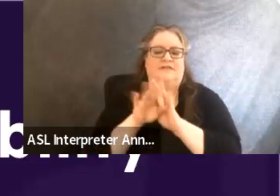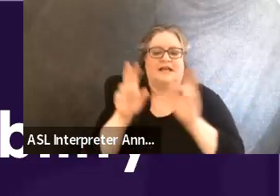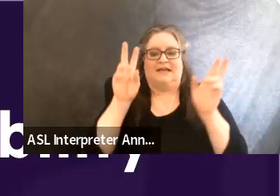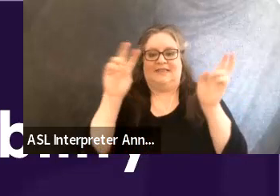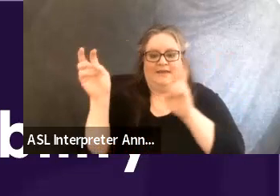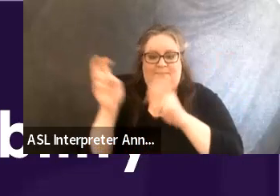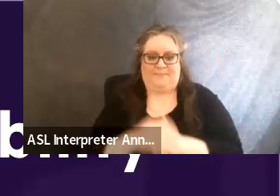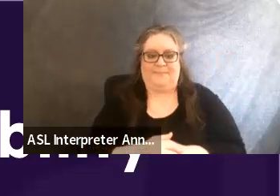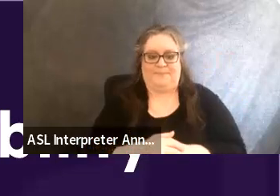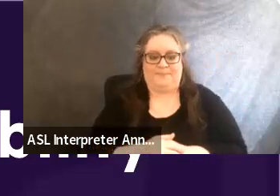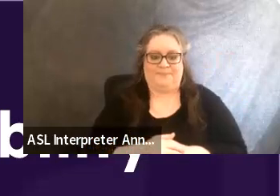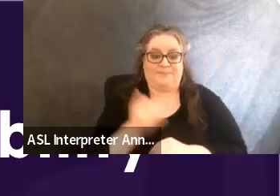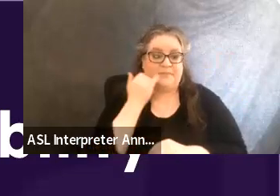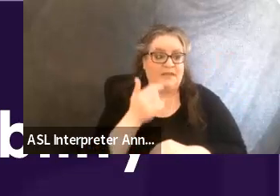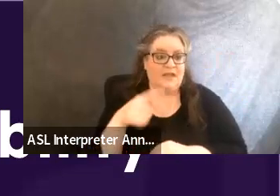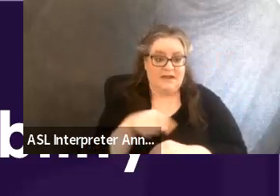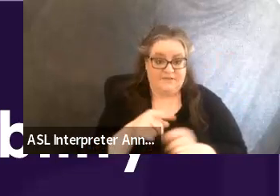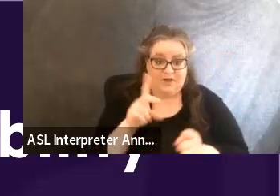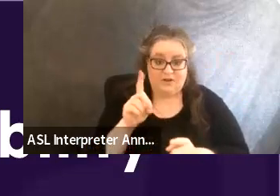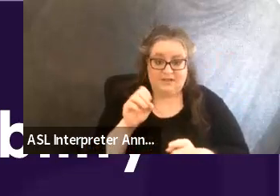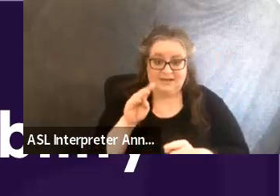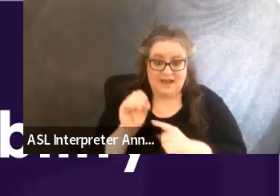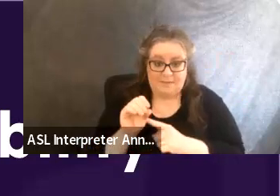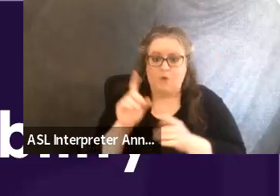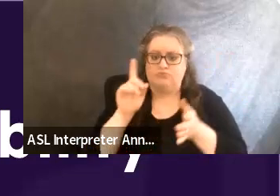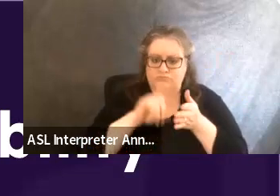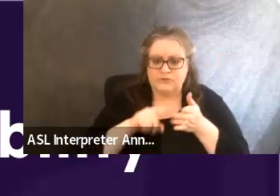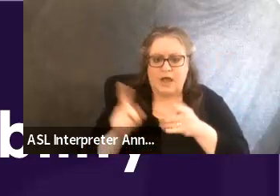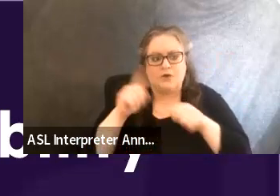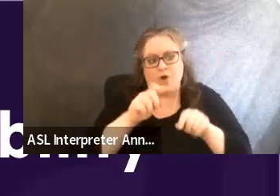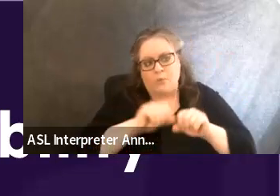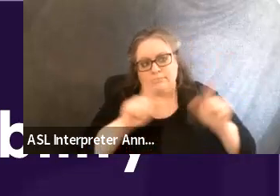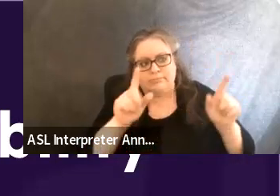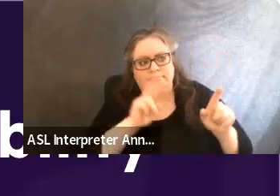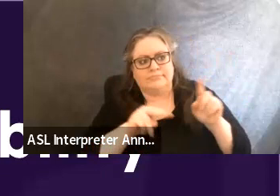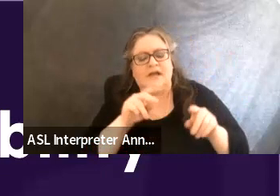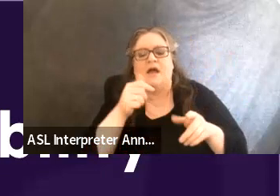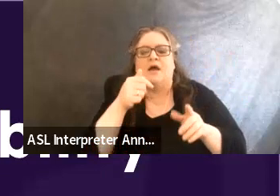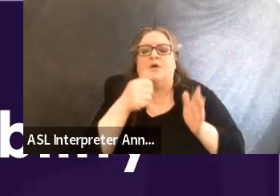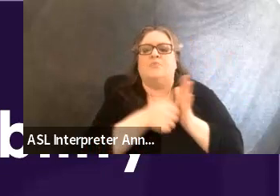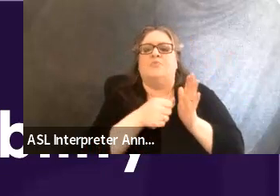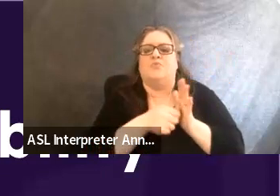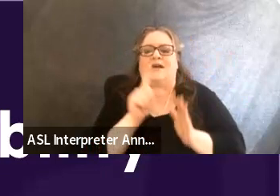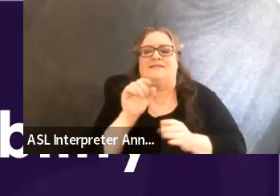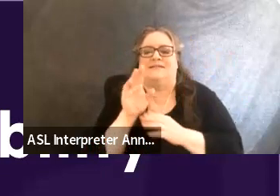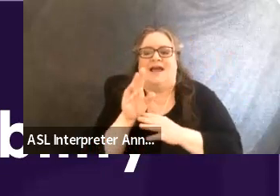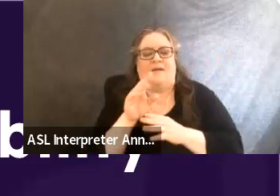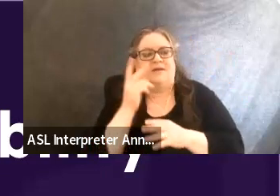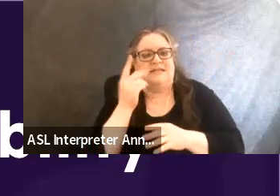If they have a demo, check it out, go to the page, and start pressing the tab key, and check if you can see a focus outline